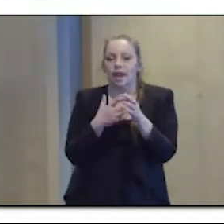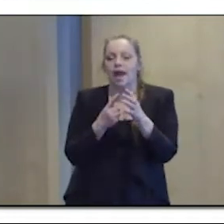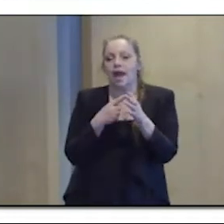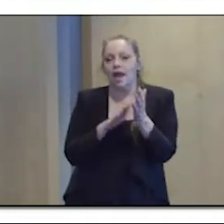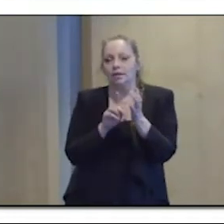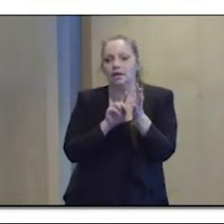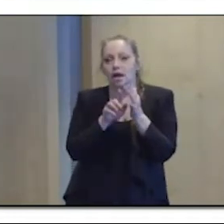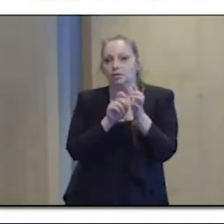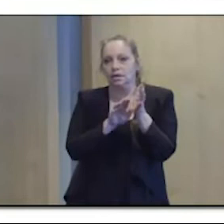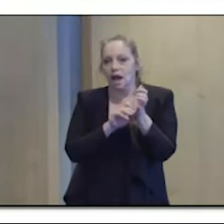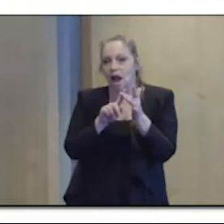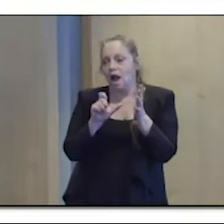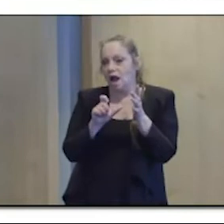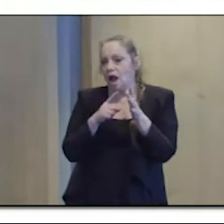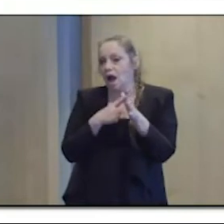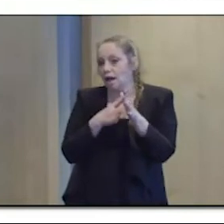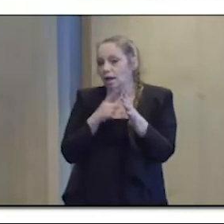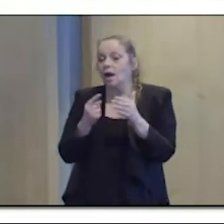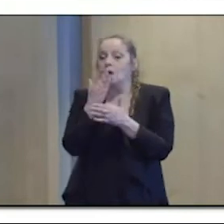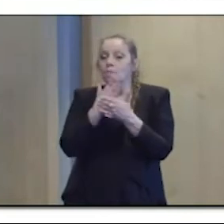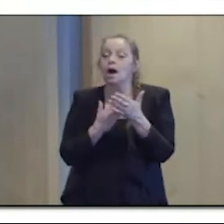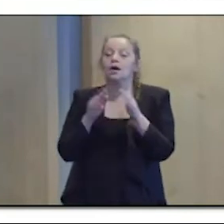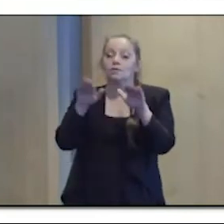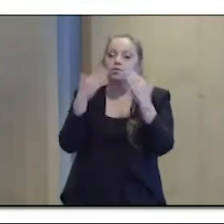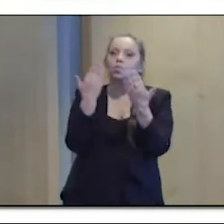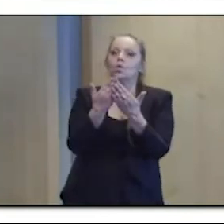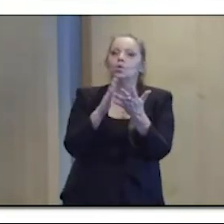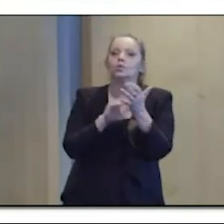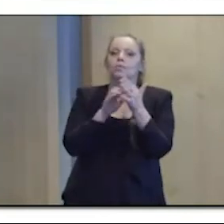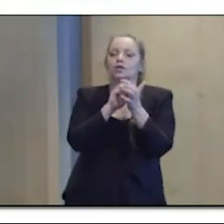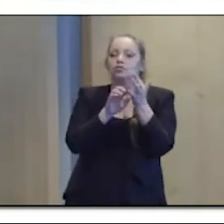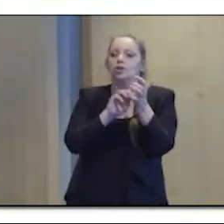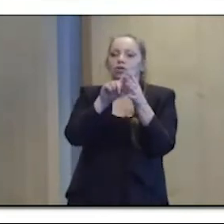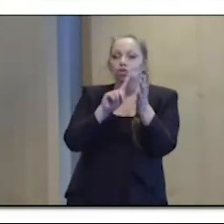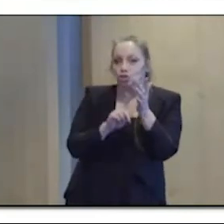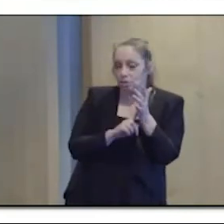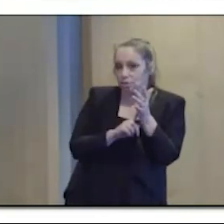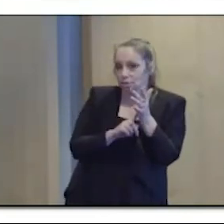the time. It's part of the world meteorological organization's global atmosphere watch program